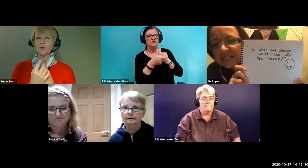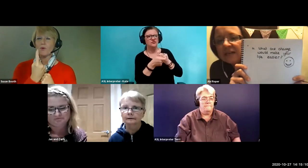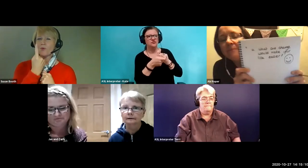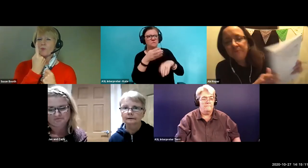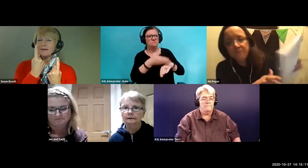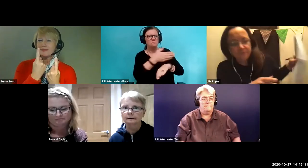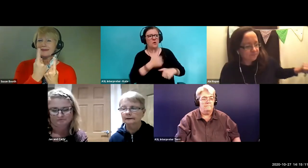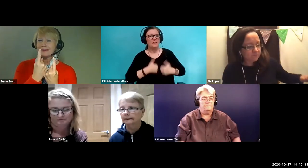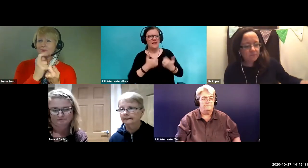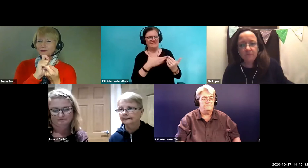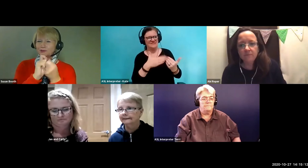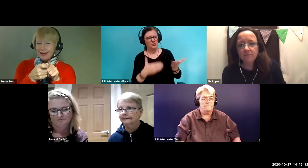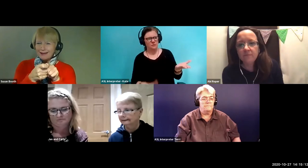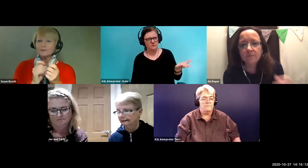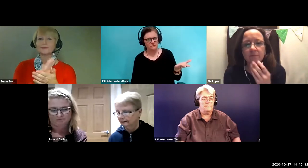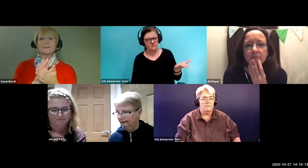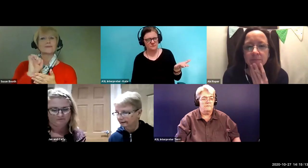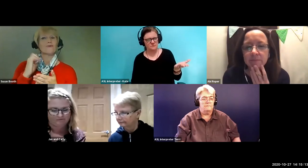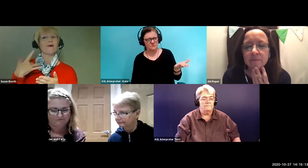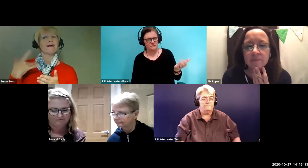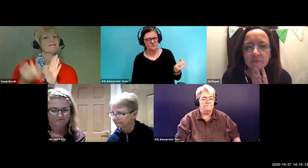easier